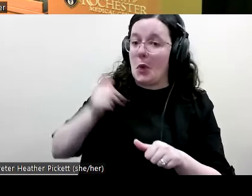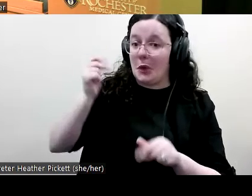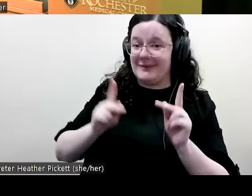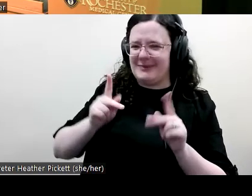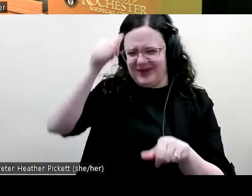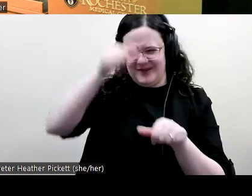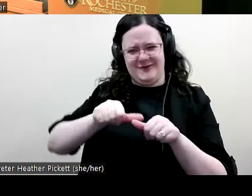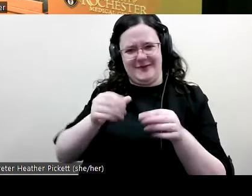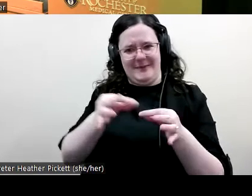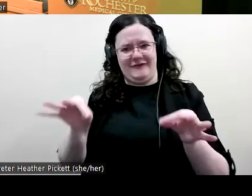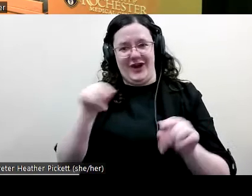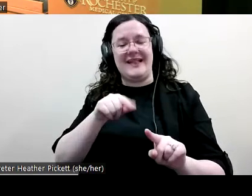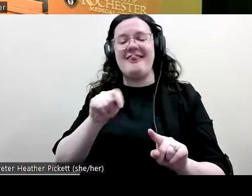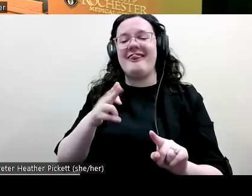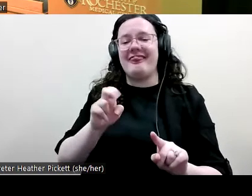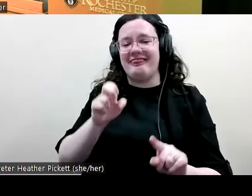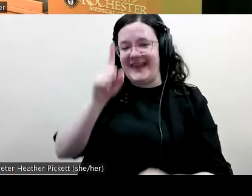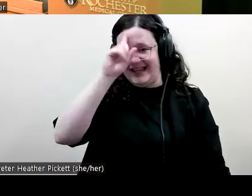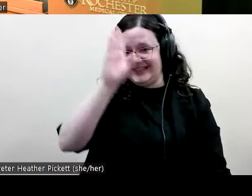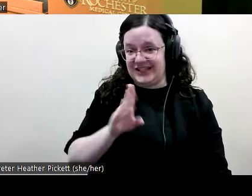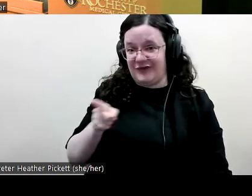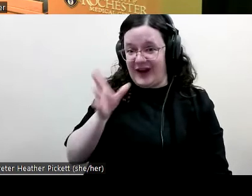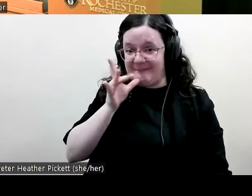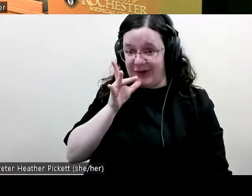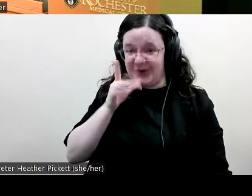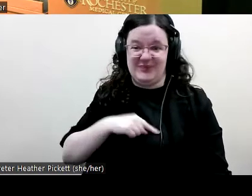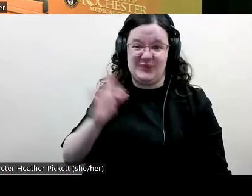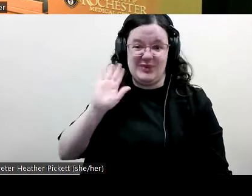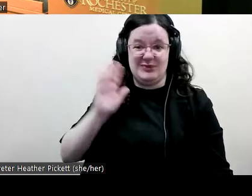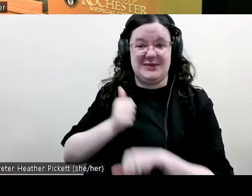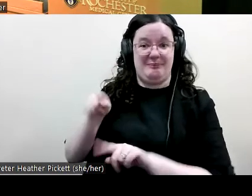schizophrenia um that was a real thing and I think that those kind of attitudes somehow have have